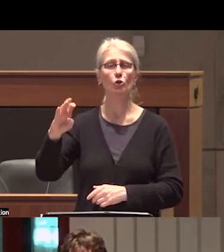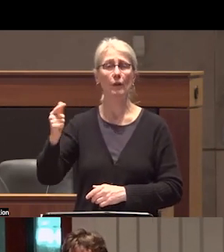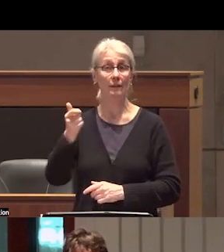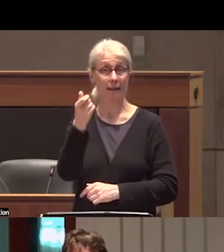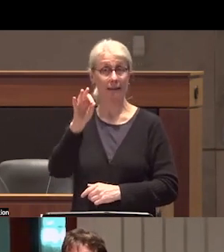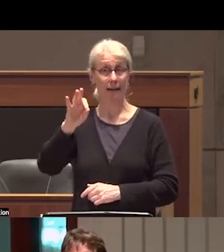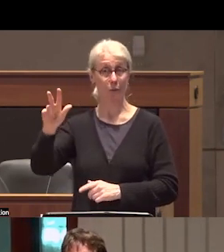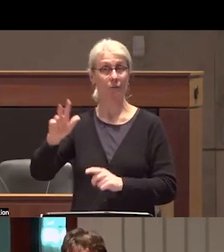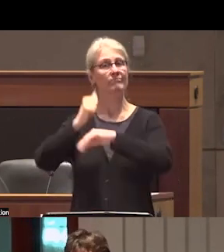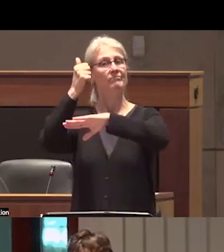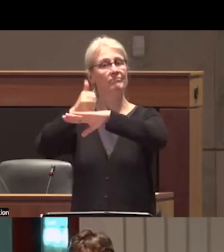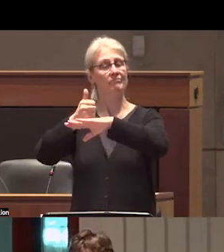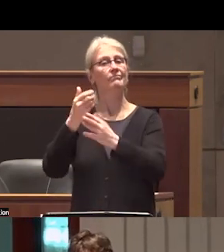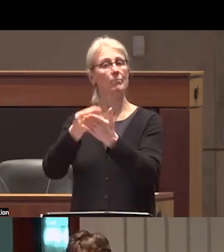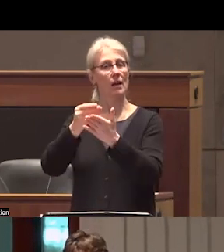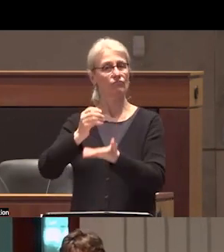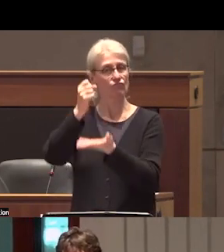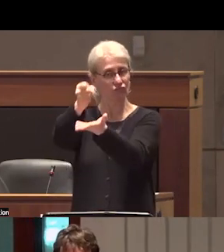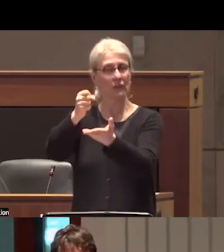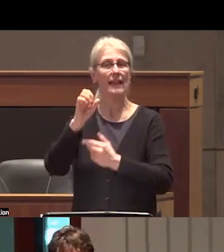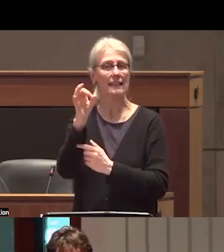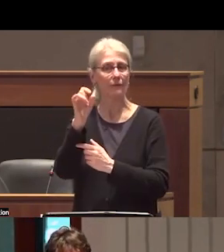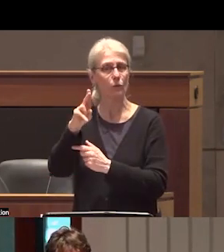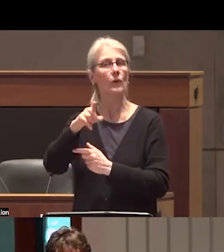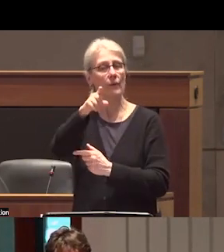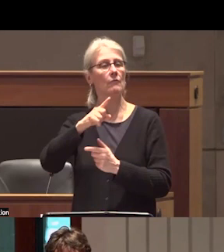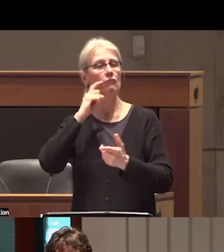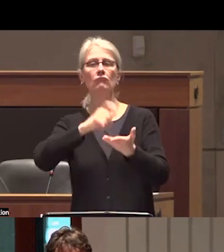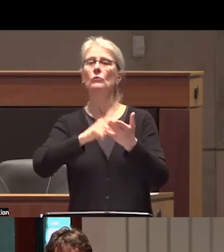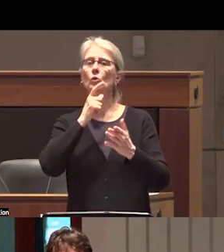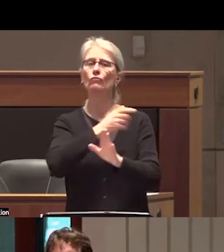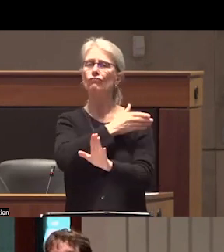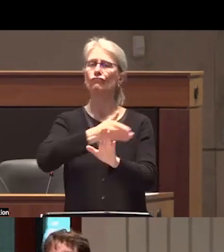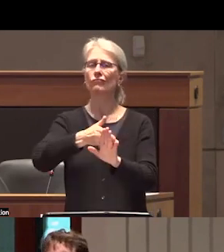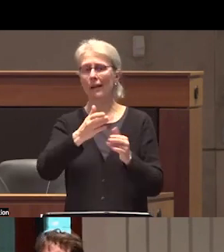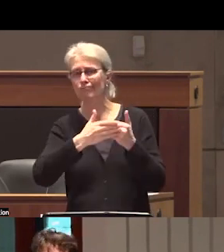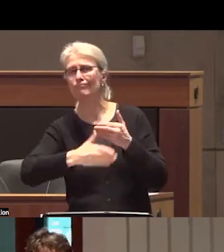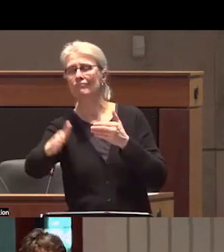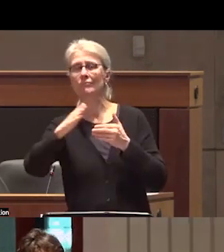established an endowment to SFU to recognize work that provokes and contributes to understanding of